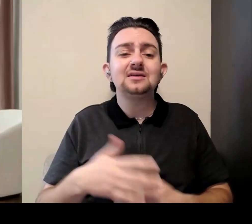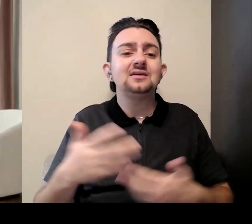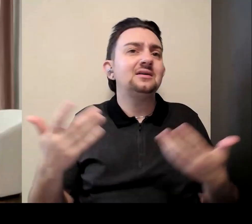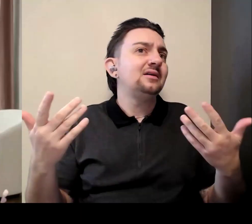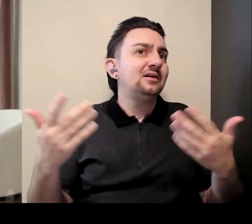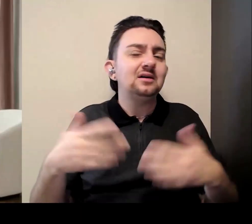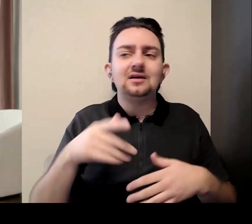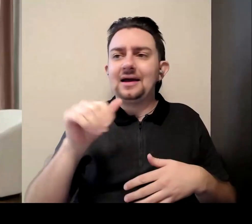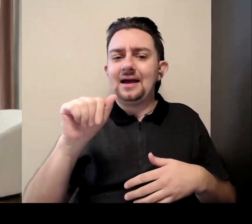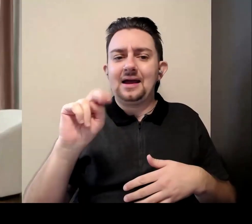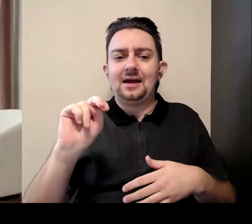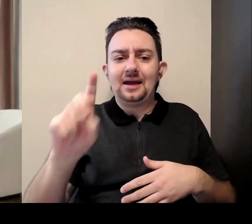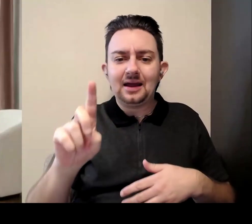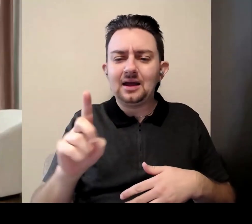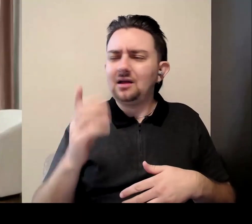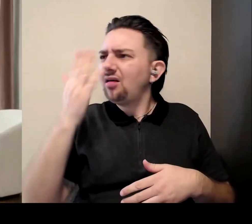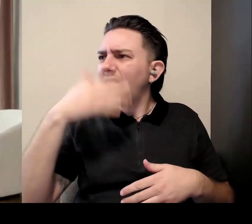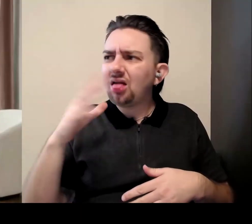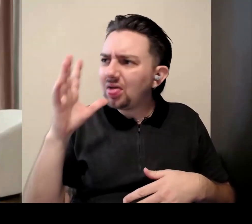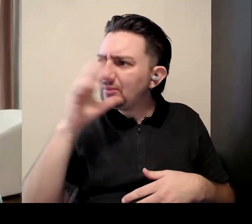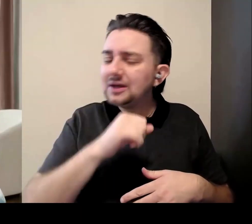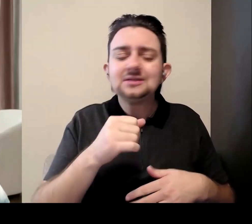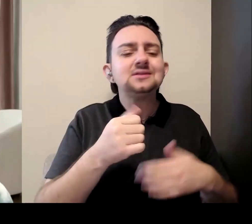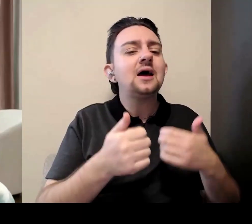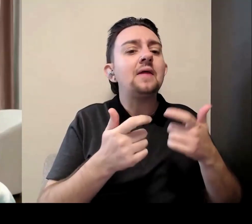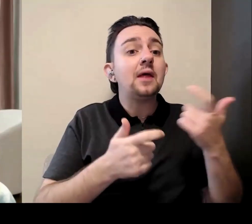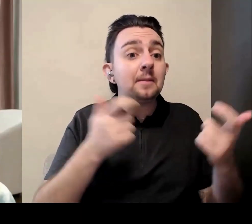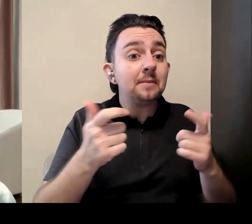and then get the bigger words. So that was kind of an interesting piece of the puzzle for her.